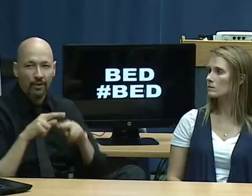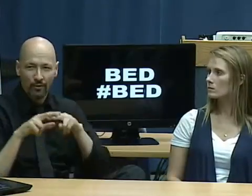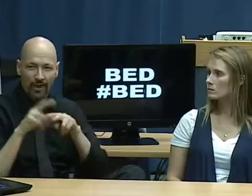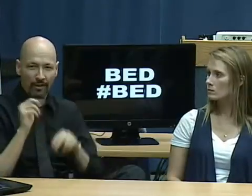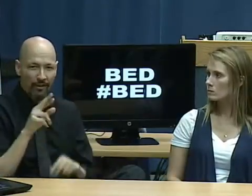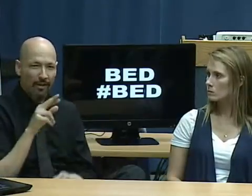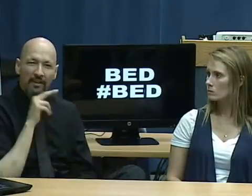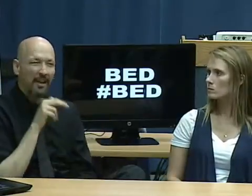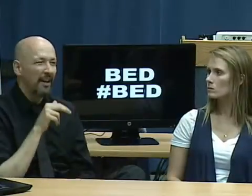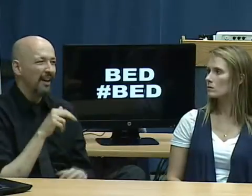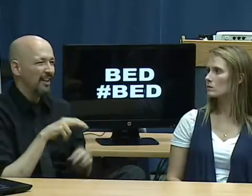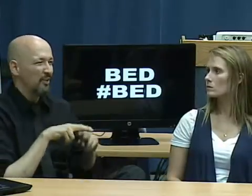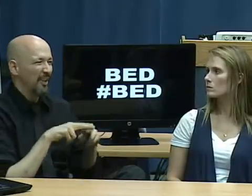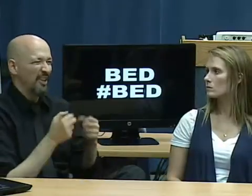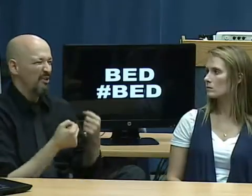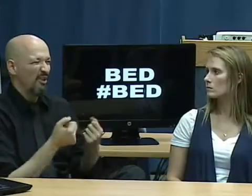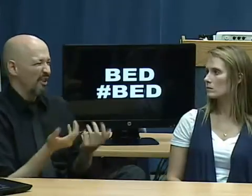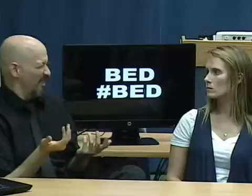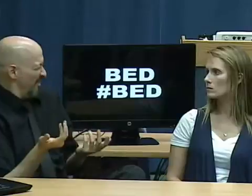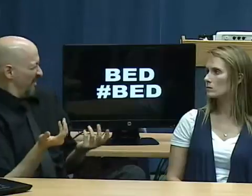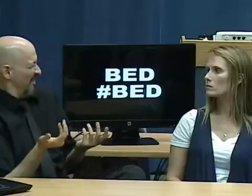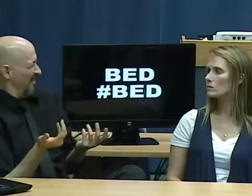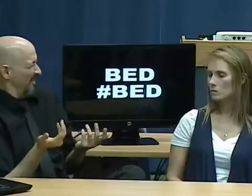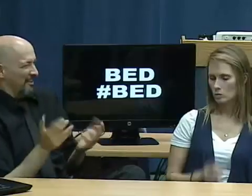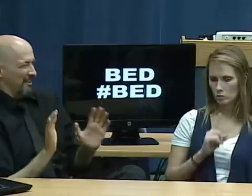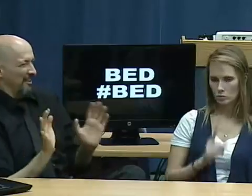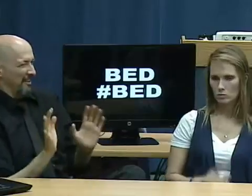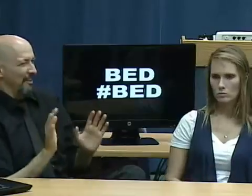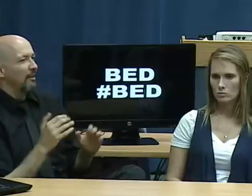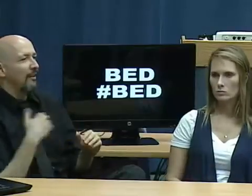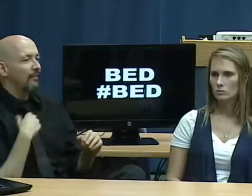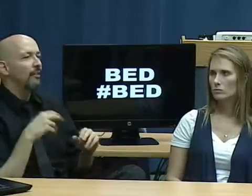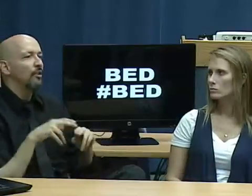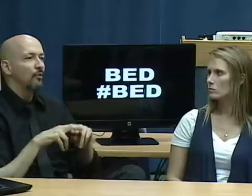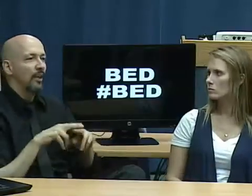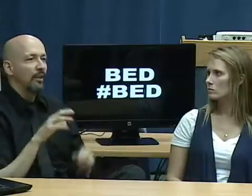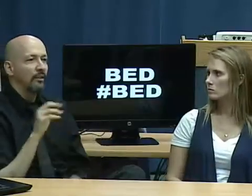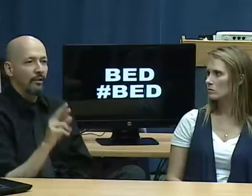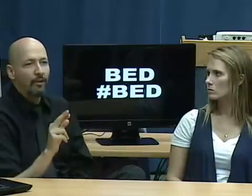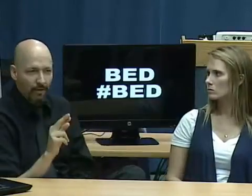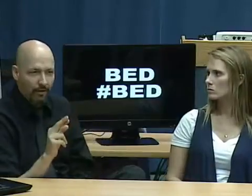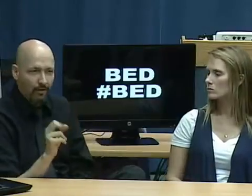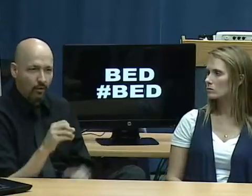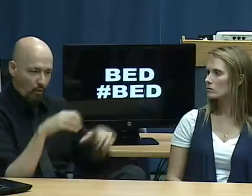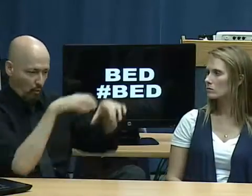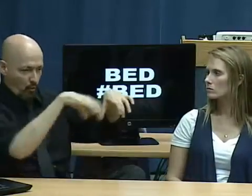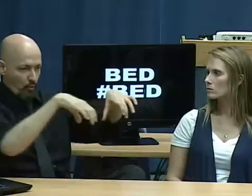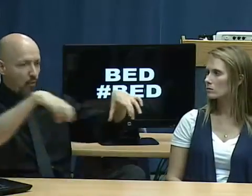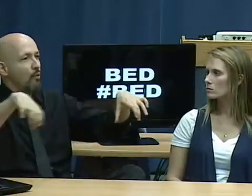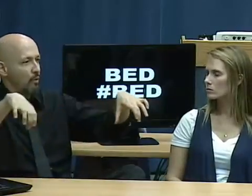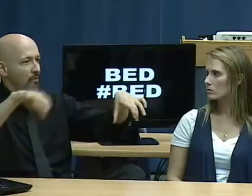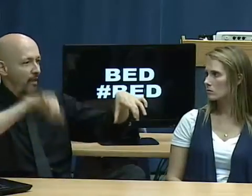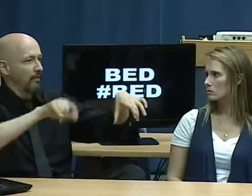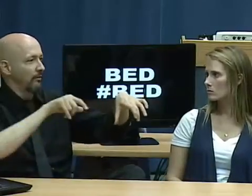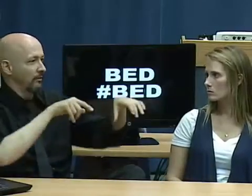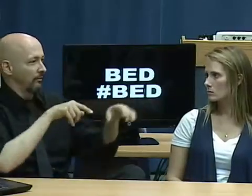Train #CAR. It's not a train "car." We sign "train #CAR." For the individual sections of a train.